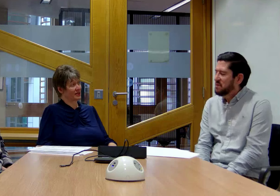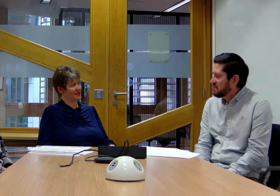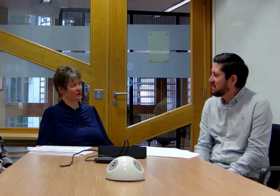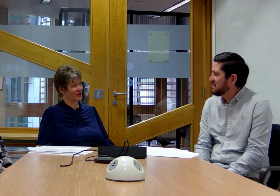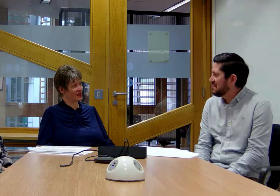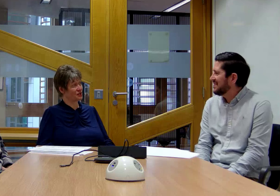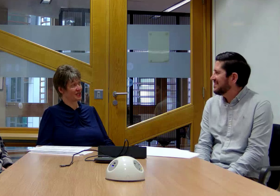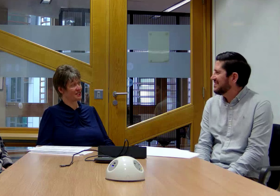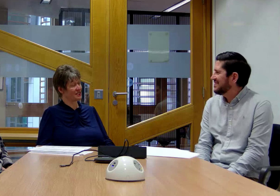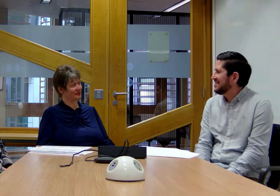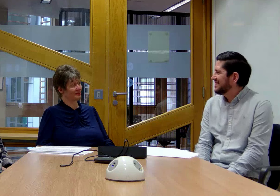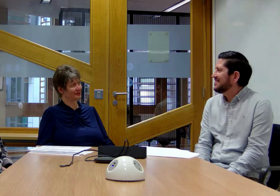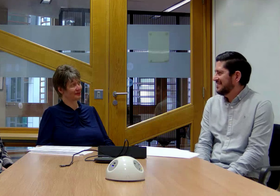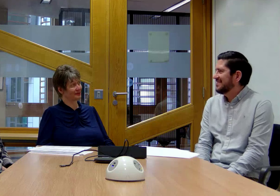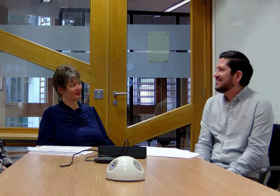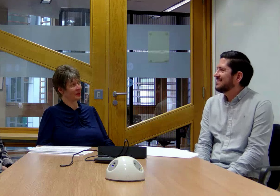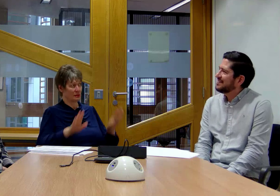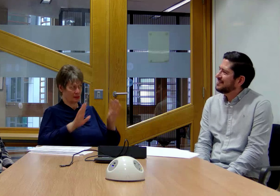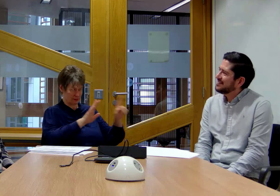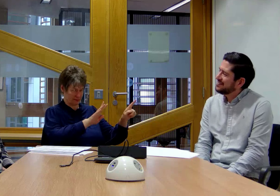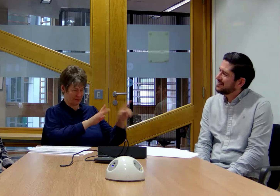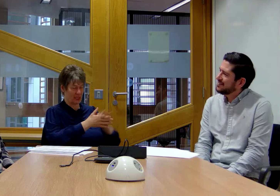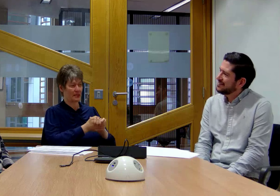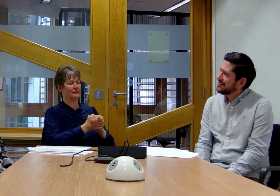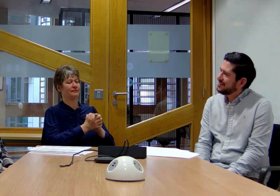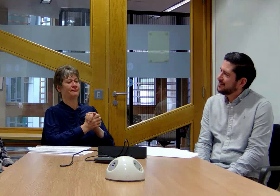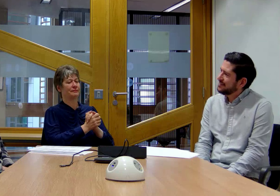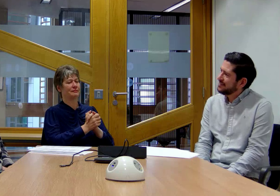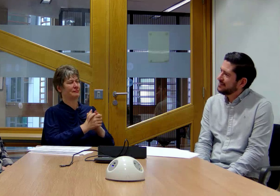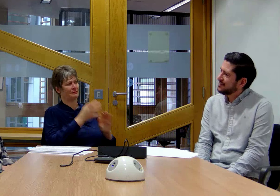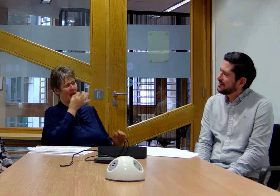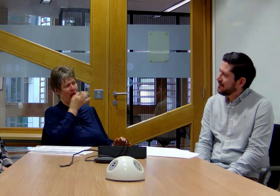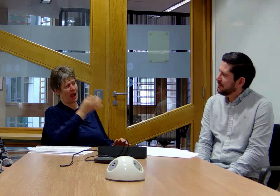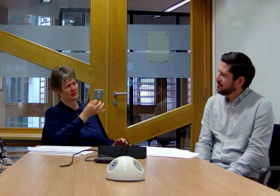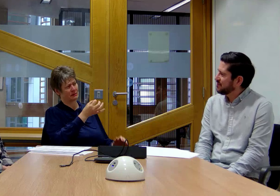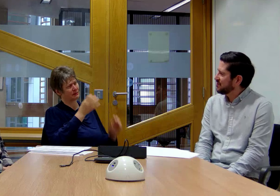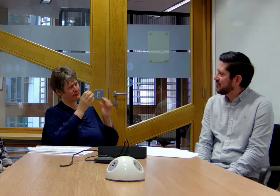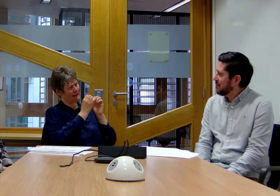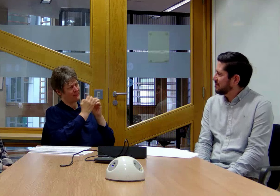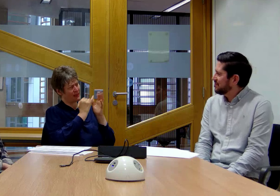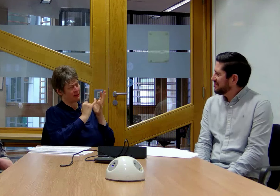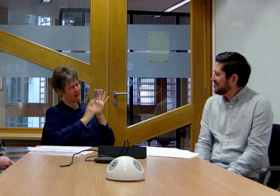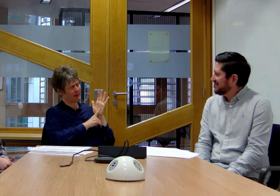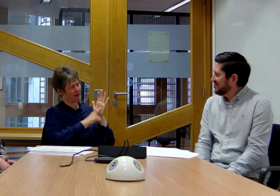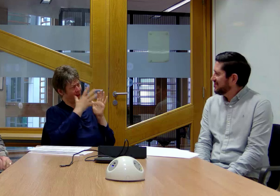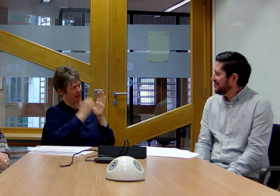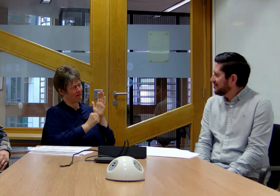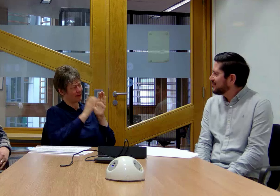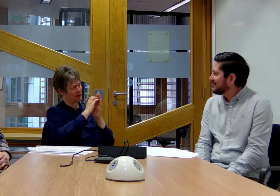for Gaelic in it as well. Mm hmm. Yeah, that s great, very interesting. Now, does BSL have dialects?